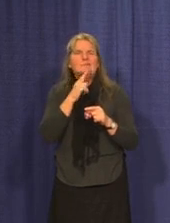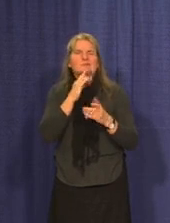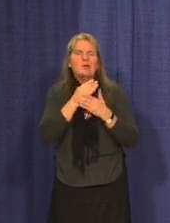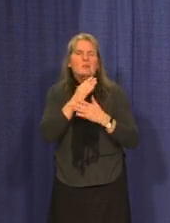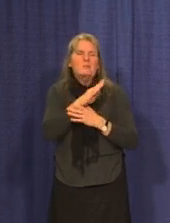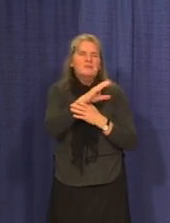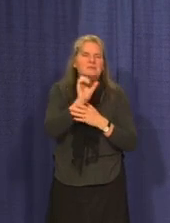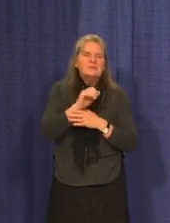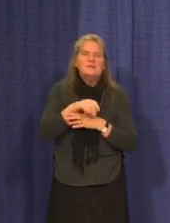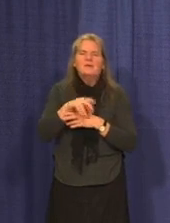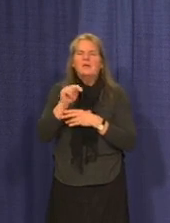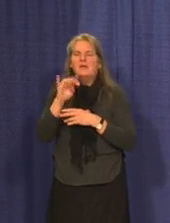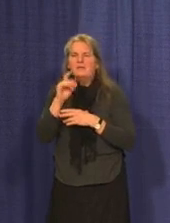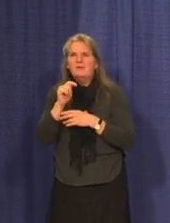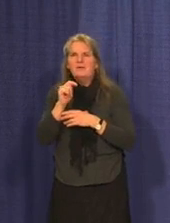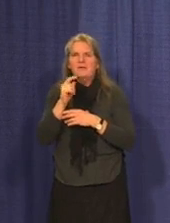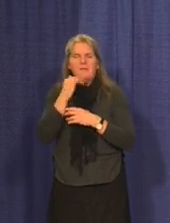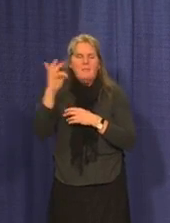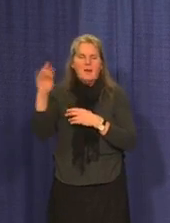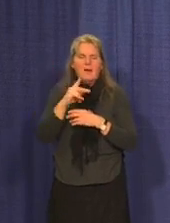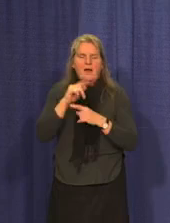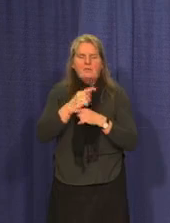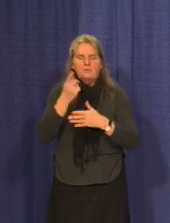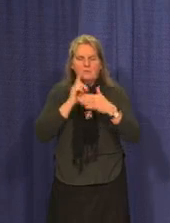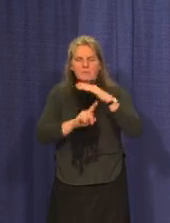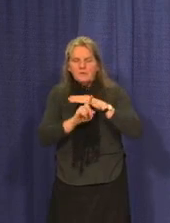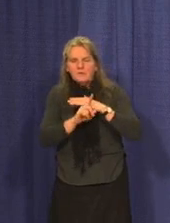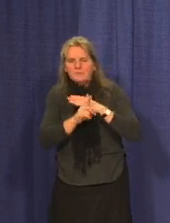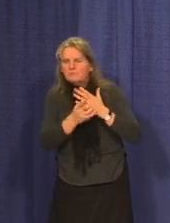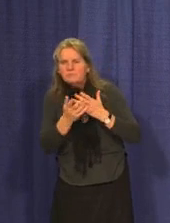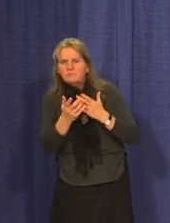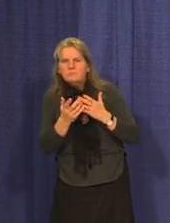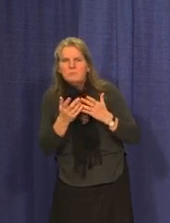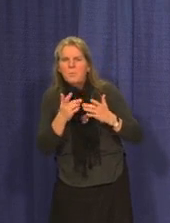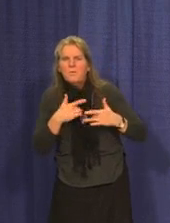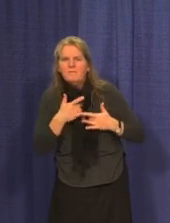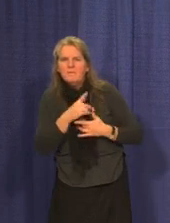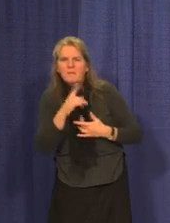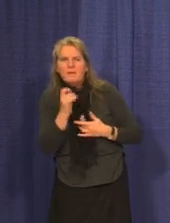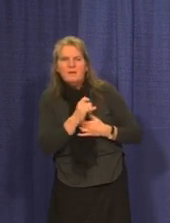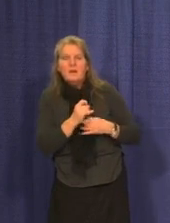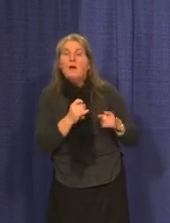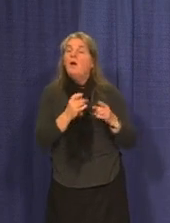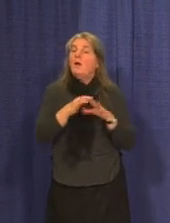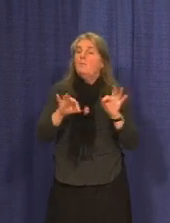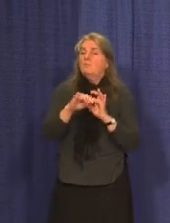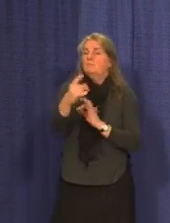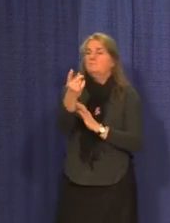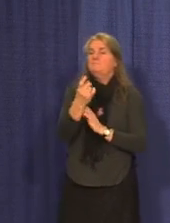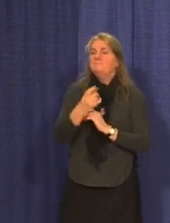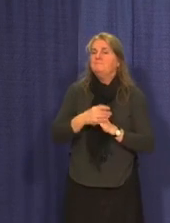to self isolate upon return such as BC or the territory.